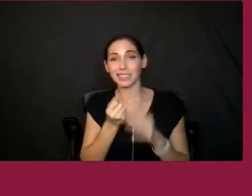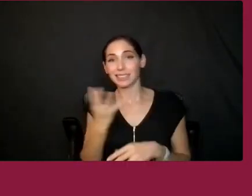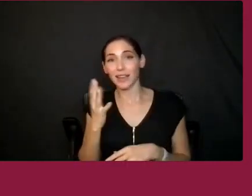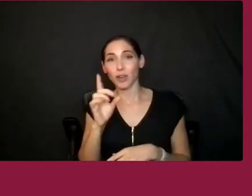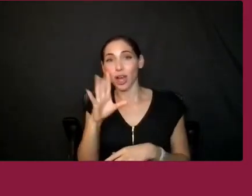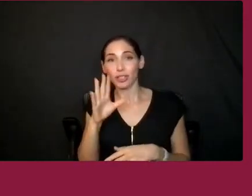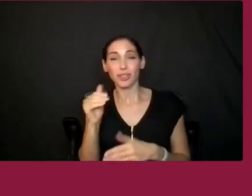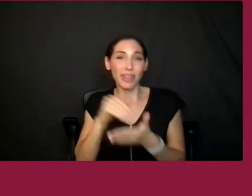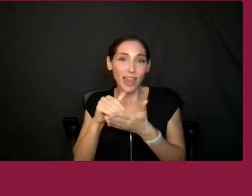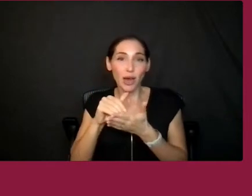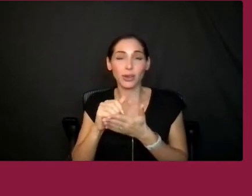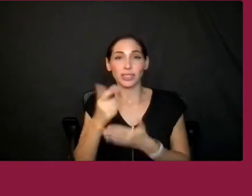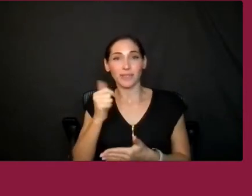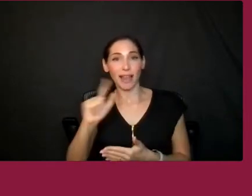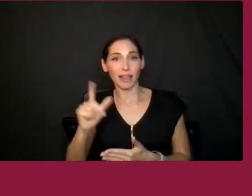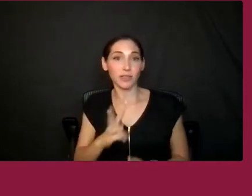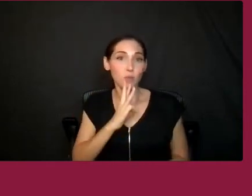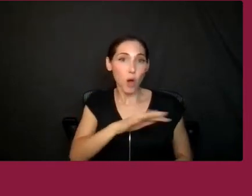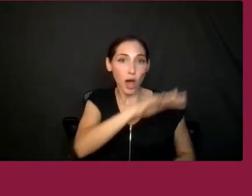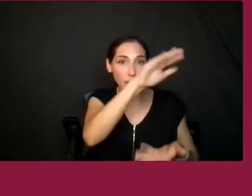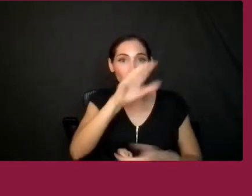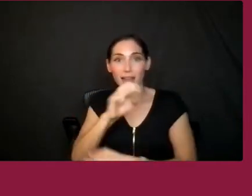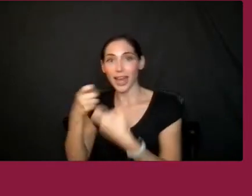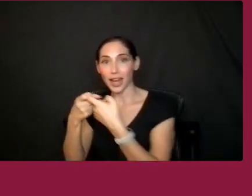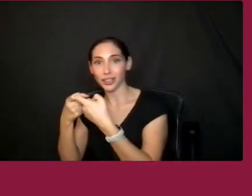gallons of water and watts of energy to use language learning models.